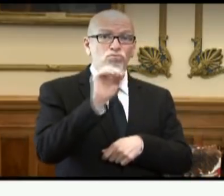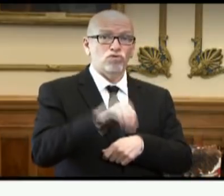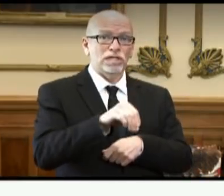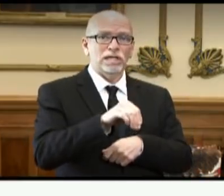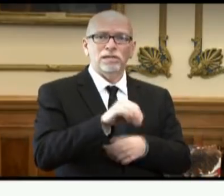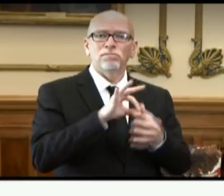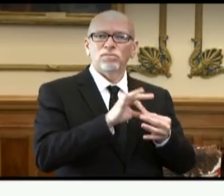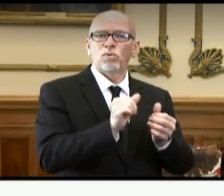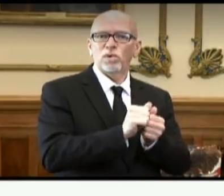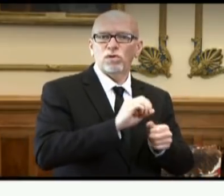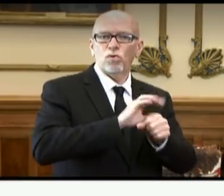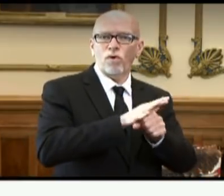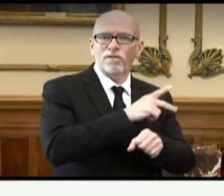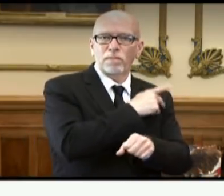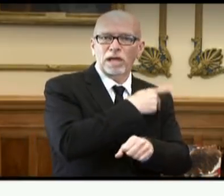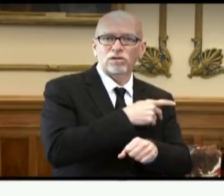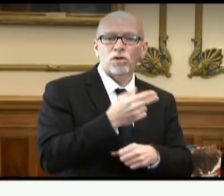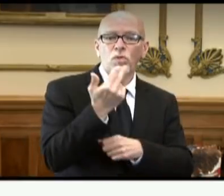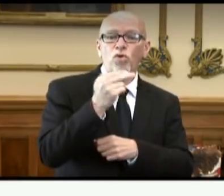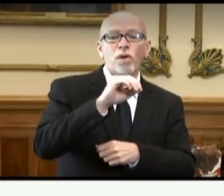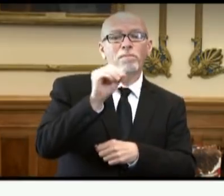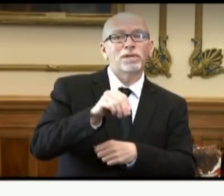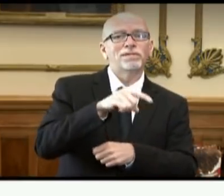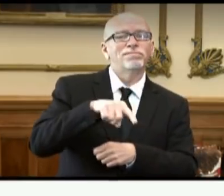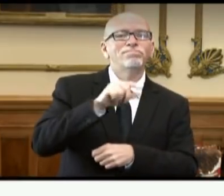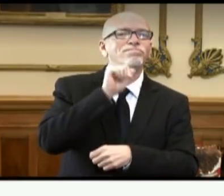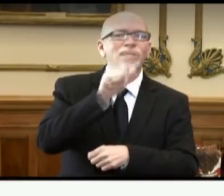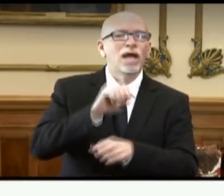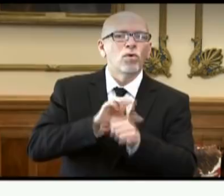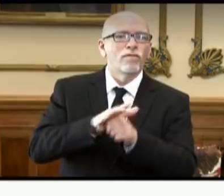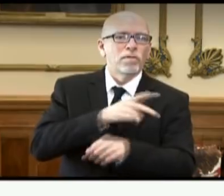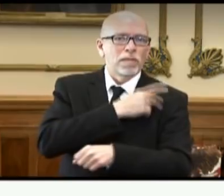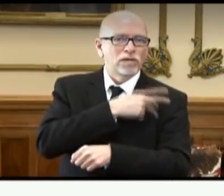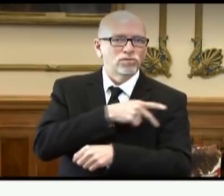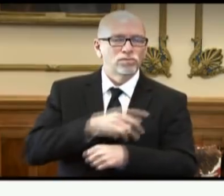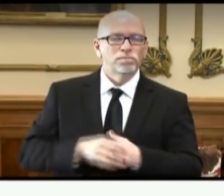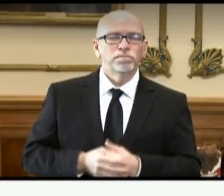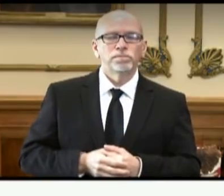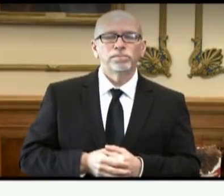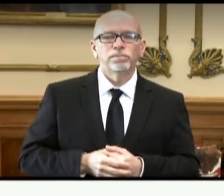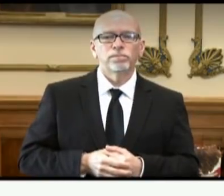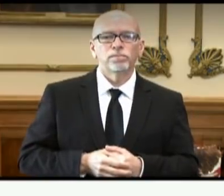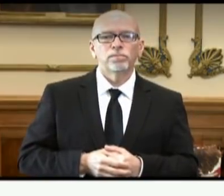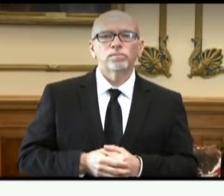OUR VENTILATORS WERE AVAILABLE OF THE VENTILATORS IN USE, 18 PERCENT WORKED FOR COVERED